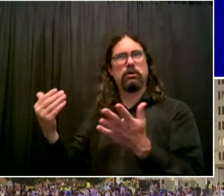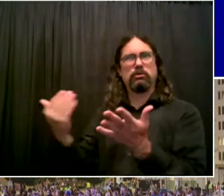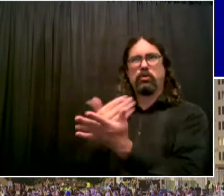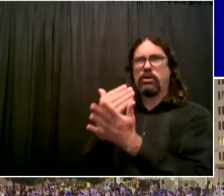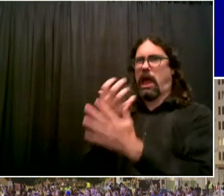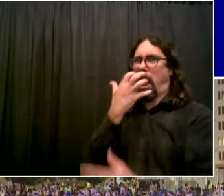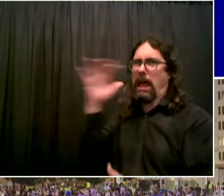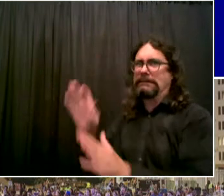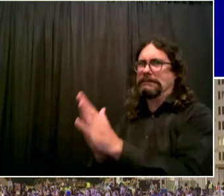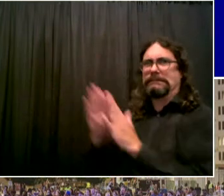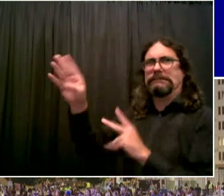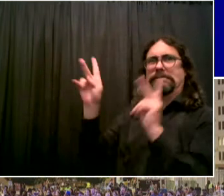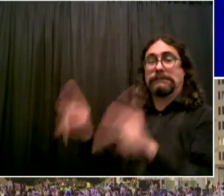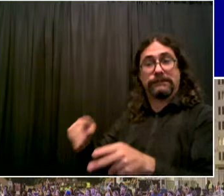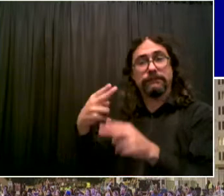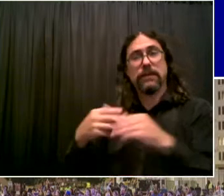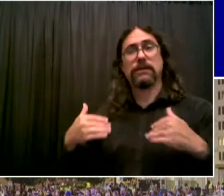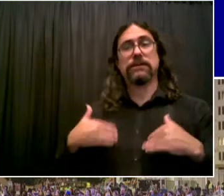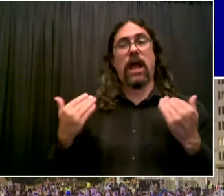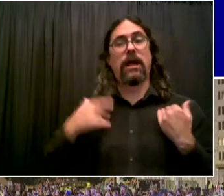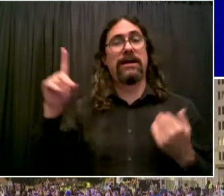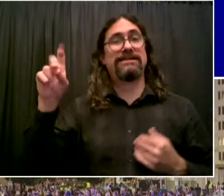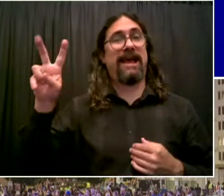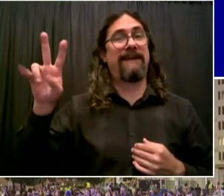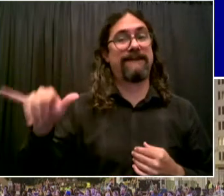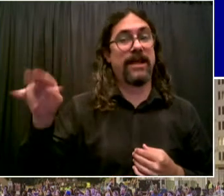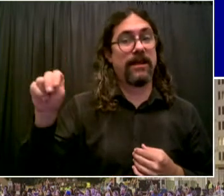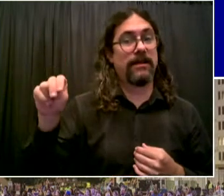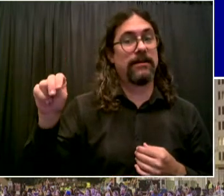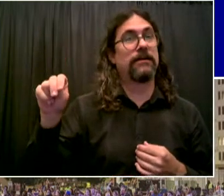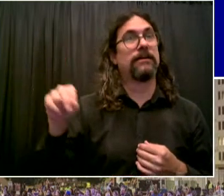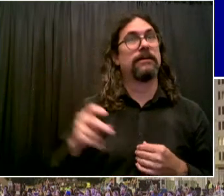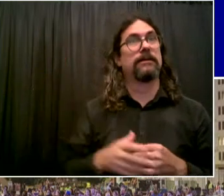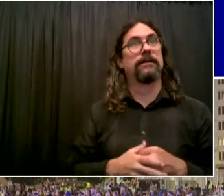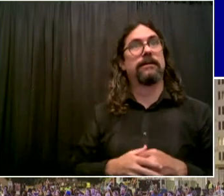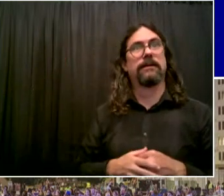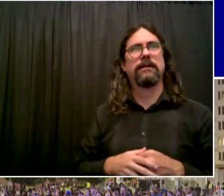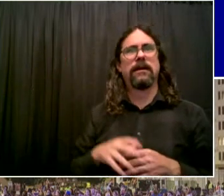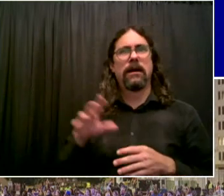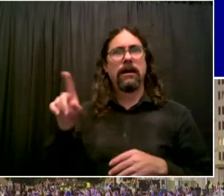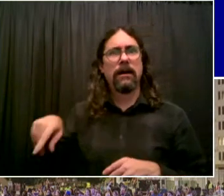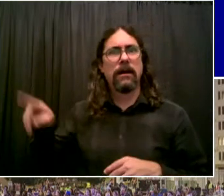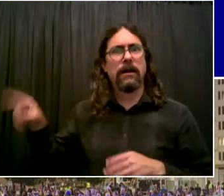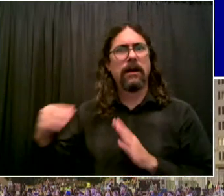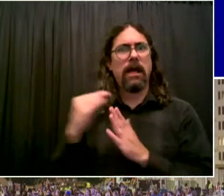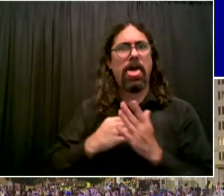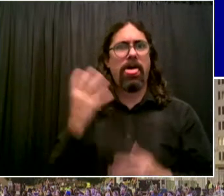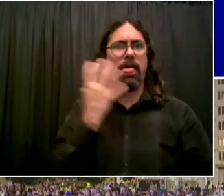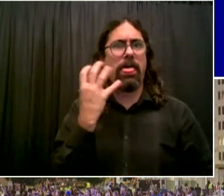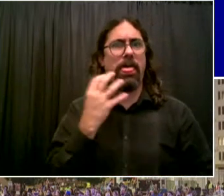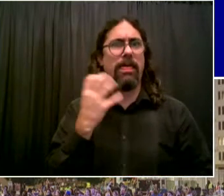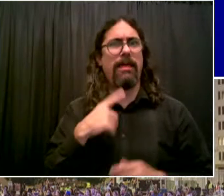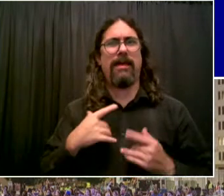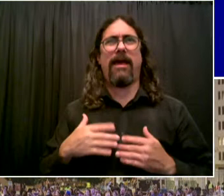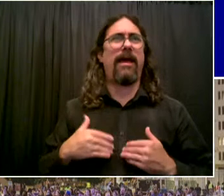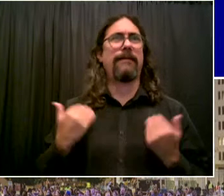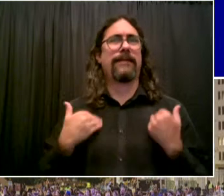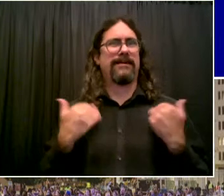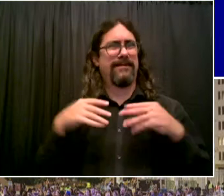, YOUNG DEVON. IS GOING TO BE A